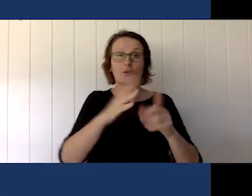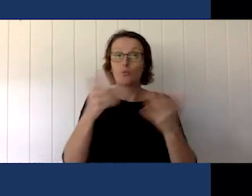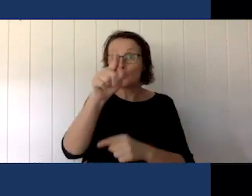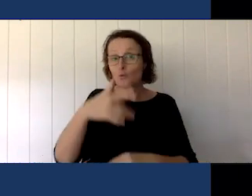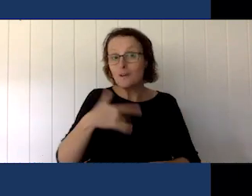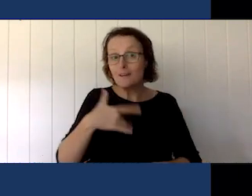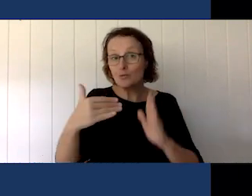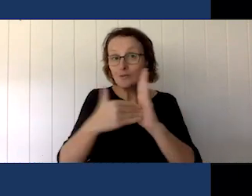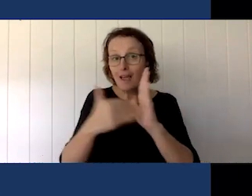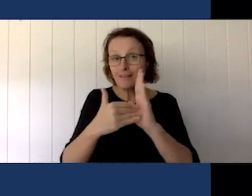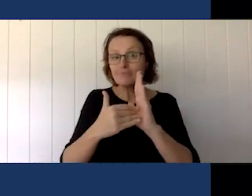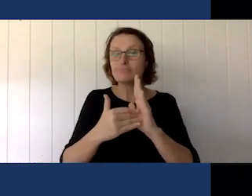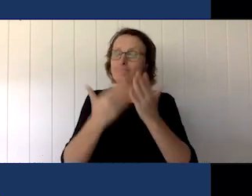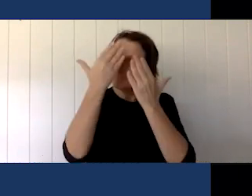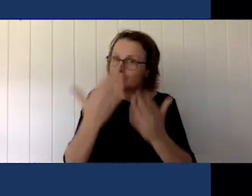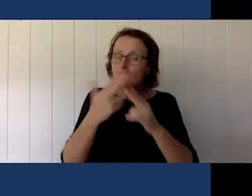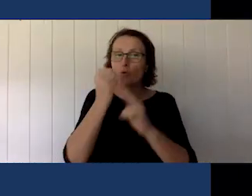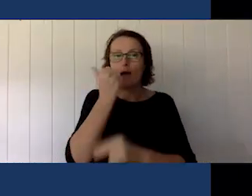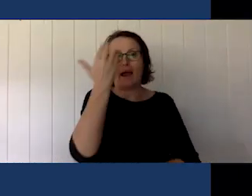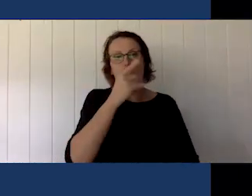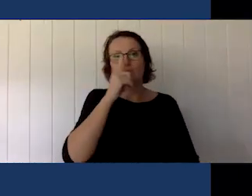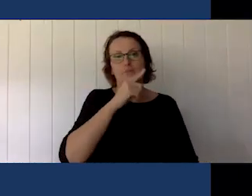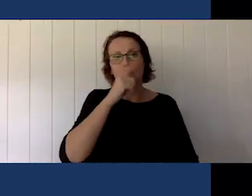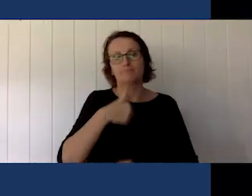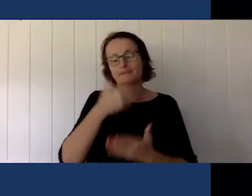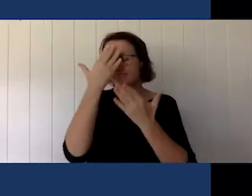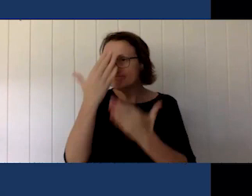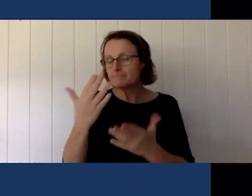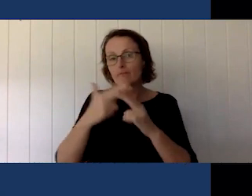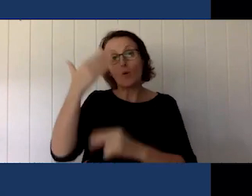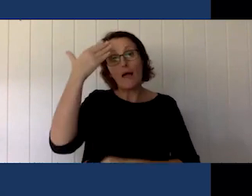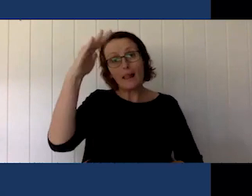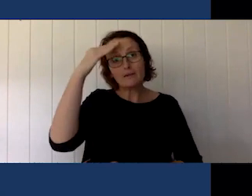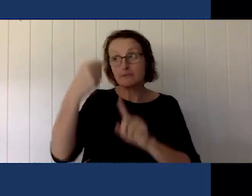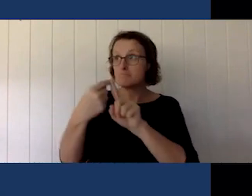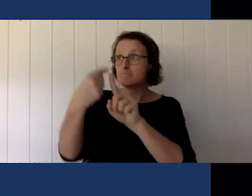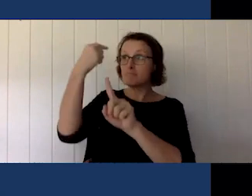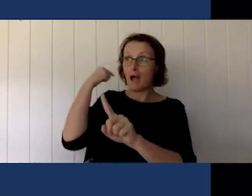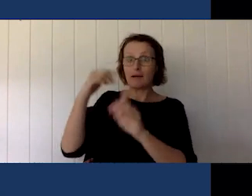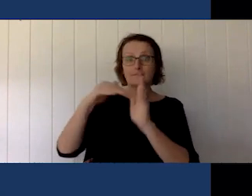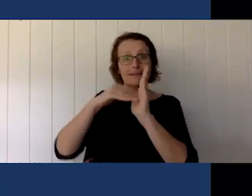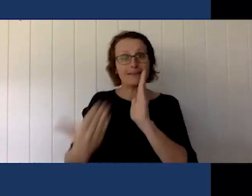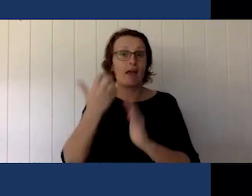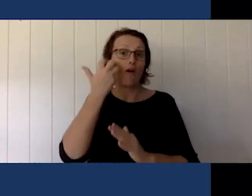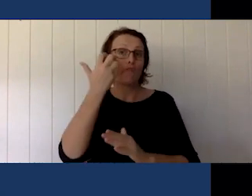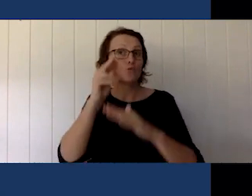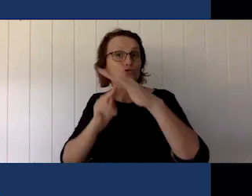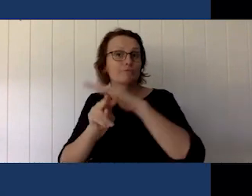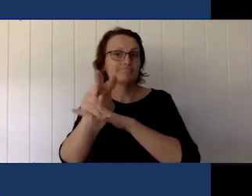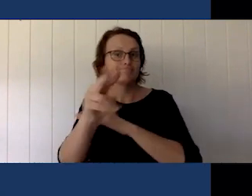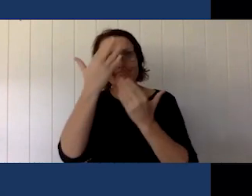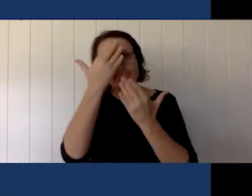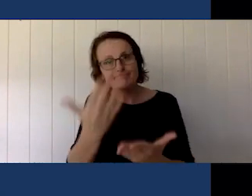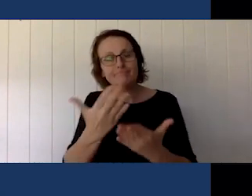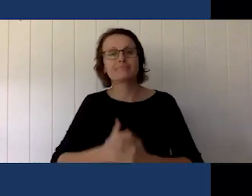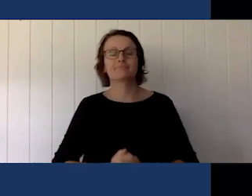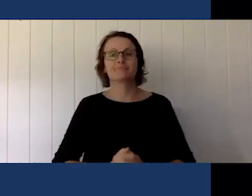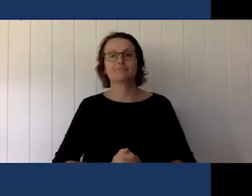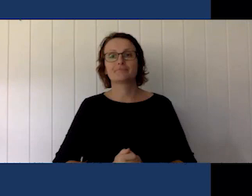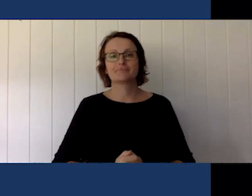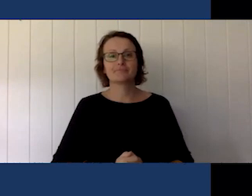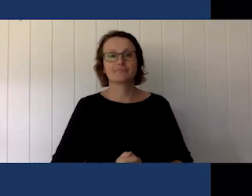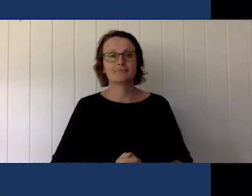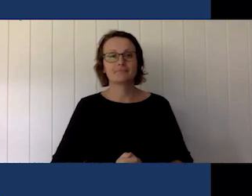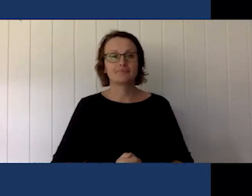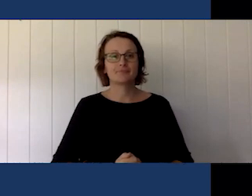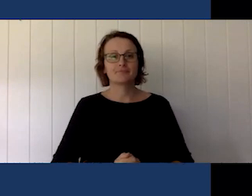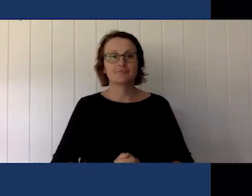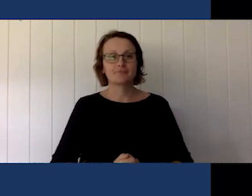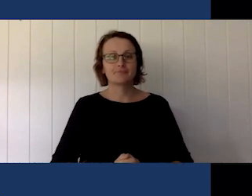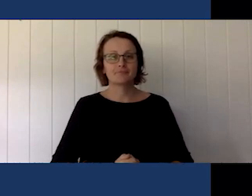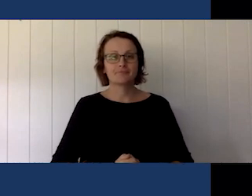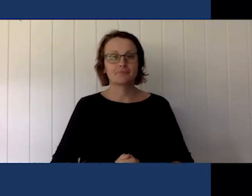today. I pay my deep respect to elders past, present and future.